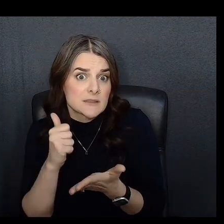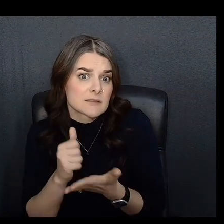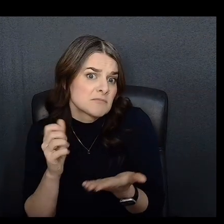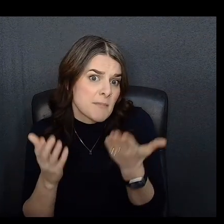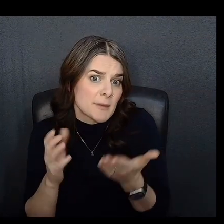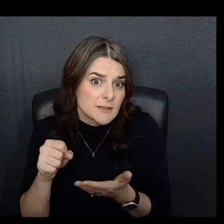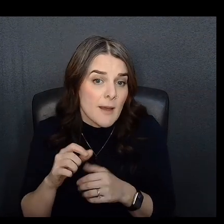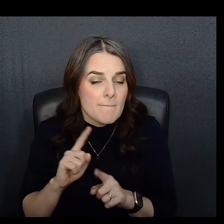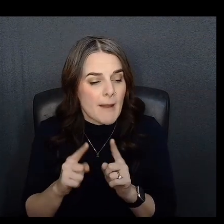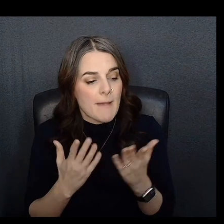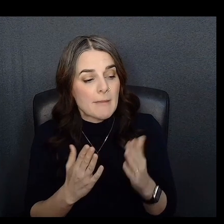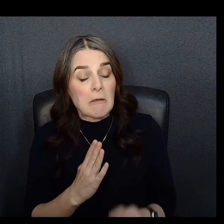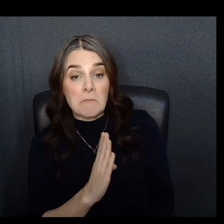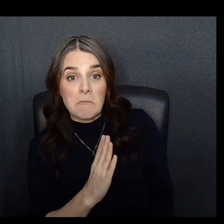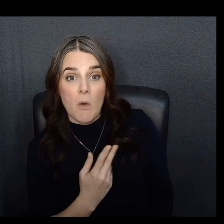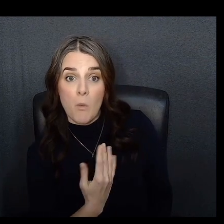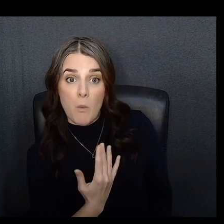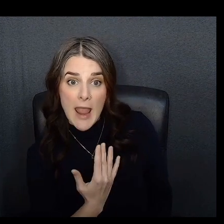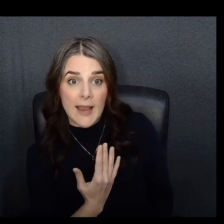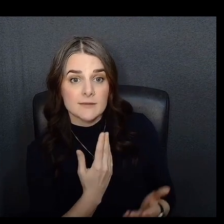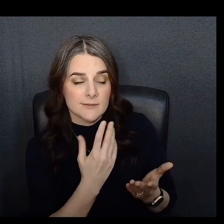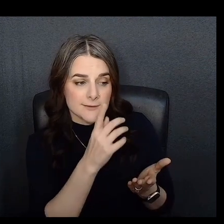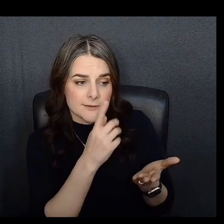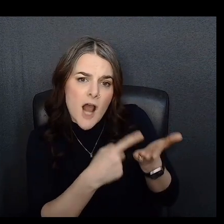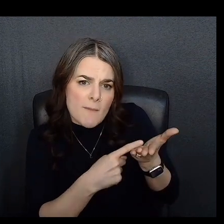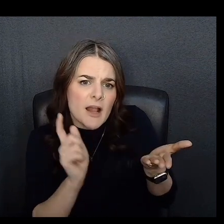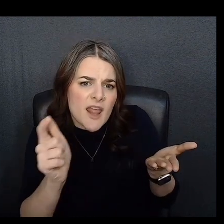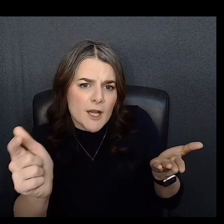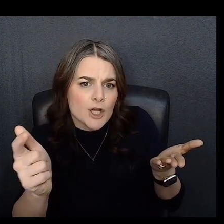about this at another time. So these are things that you can use